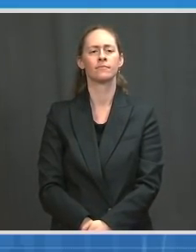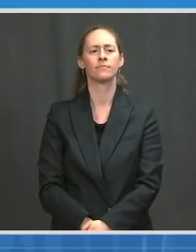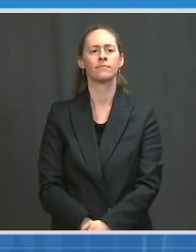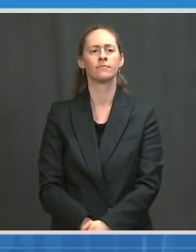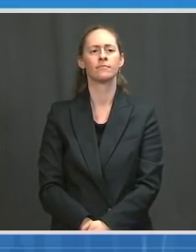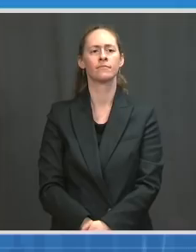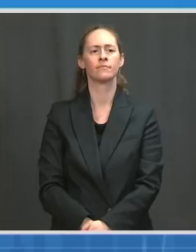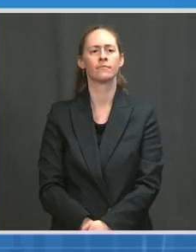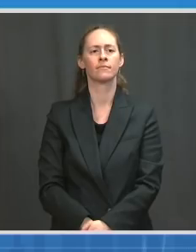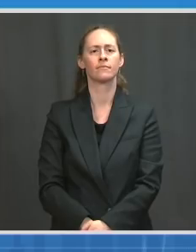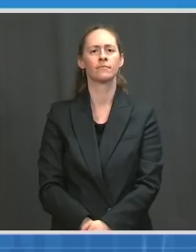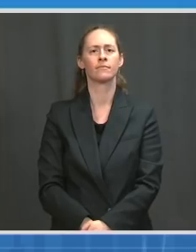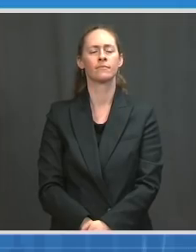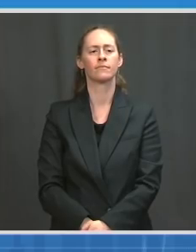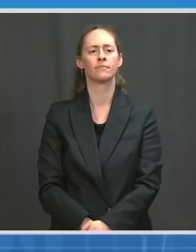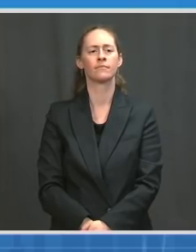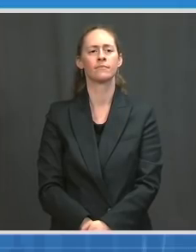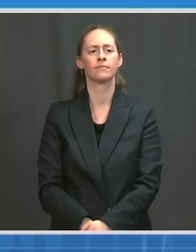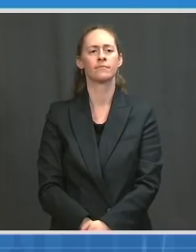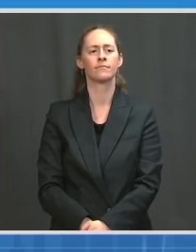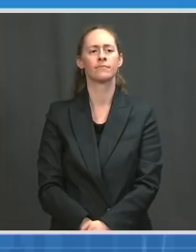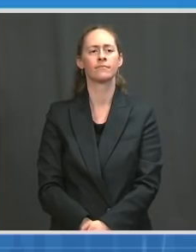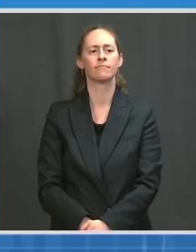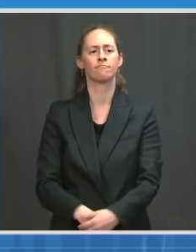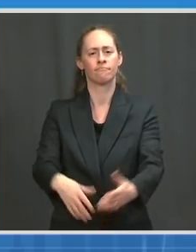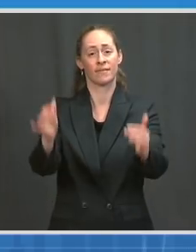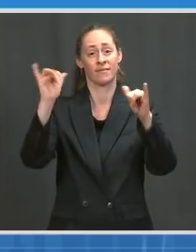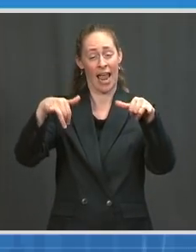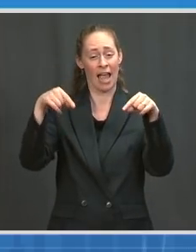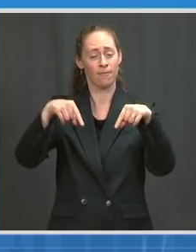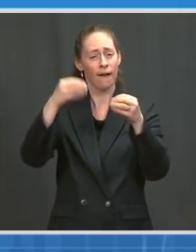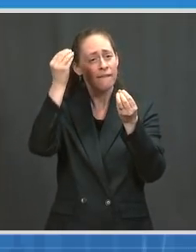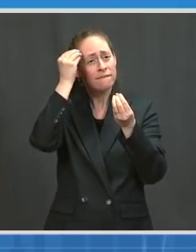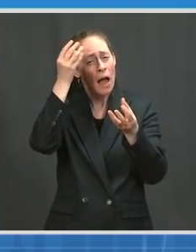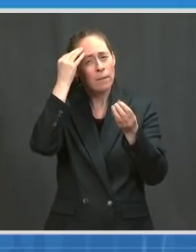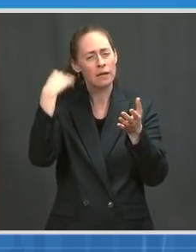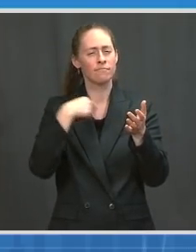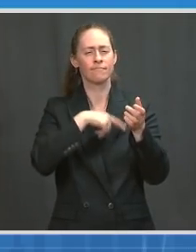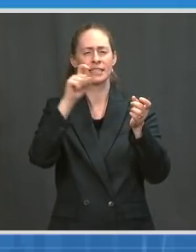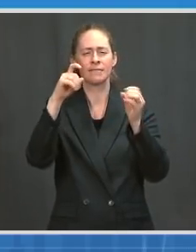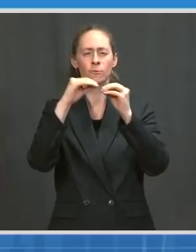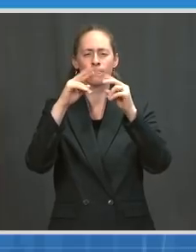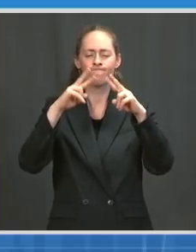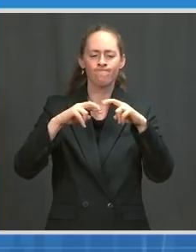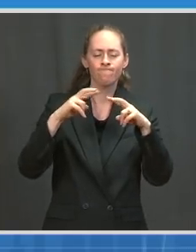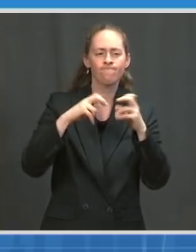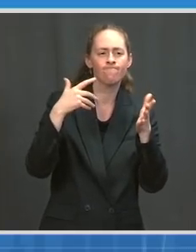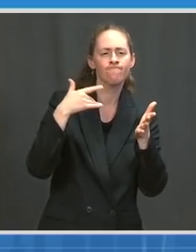and things that we need to follow up on. Next slide. Here's another example of viral neutralization